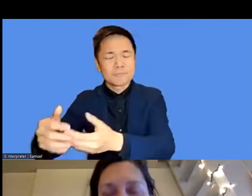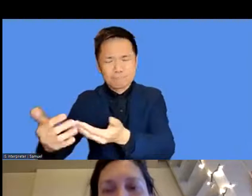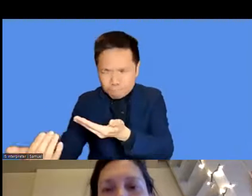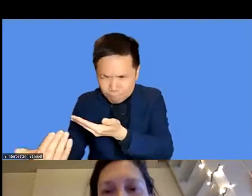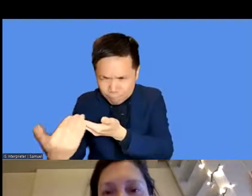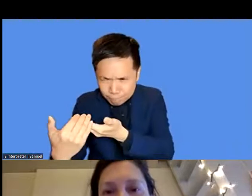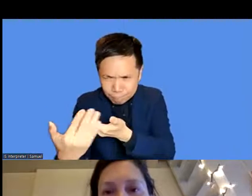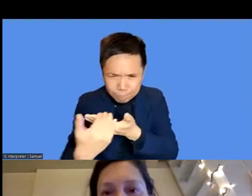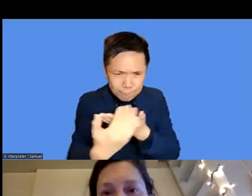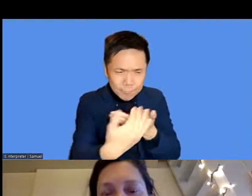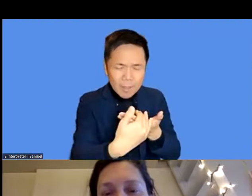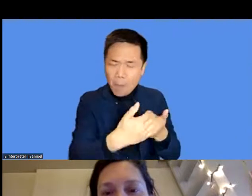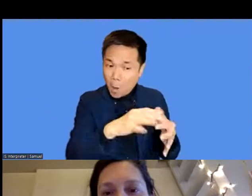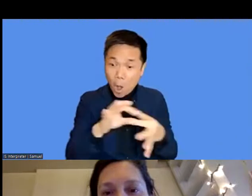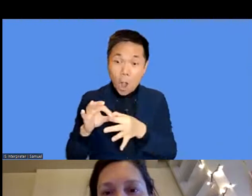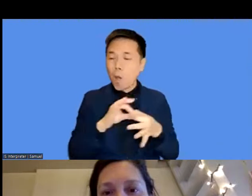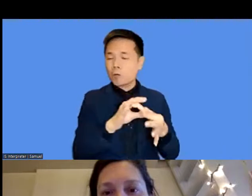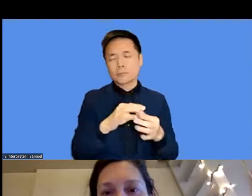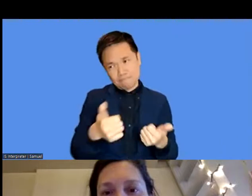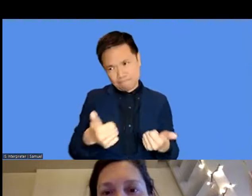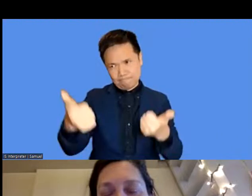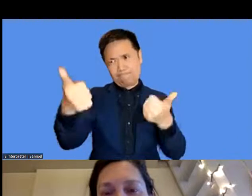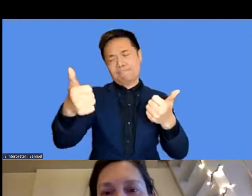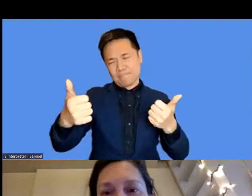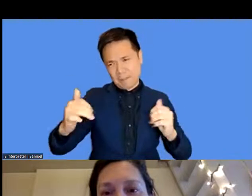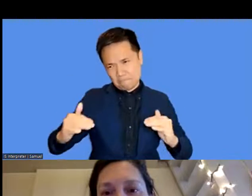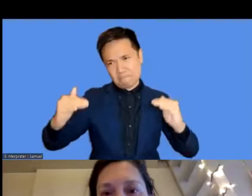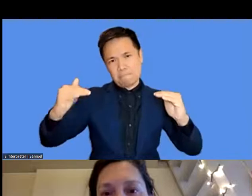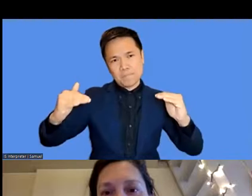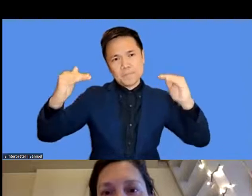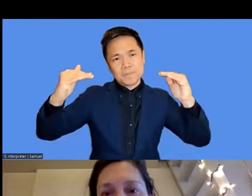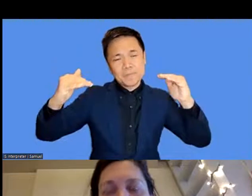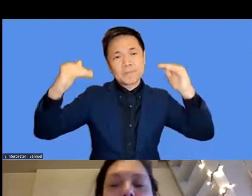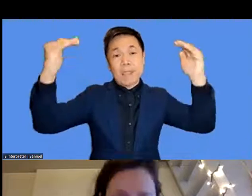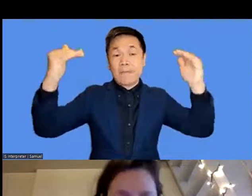benefit or support the development of data by OPDs.